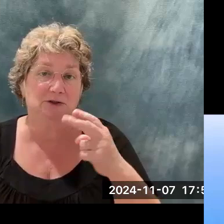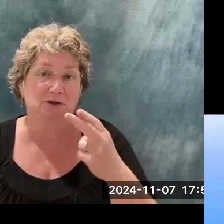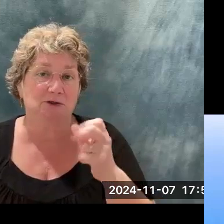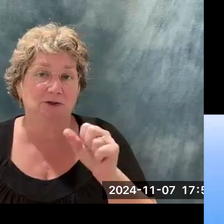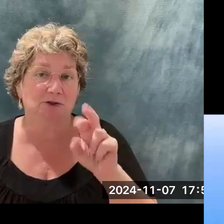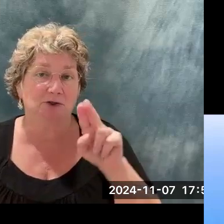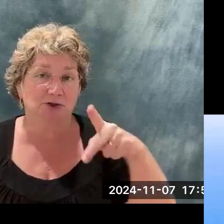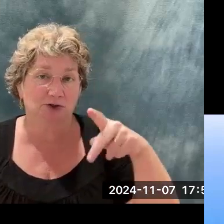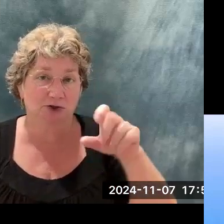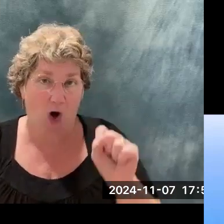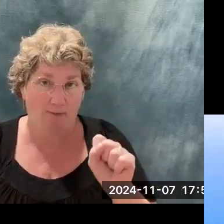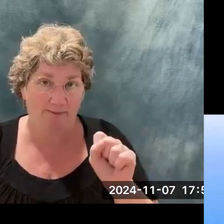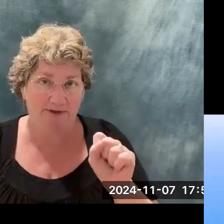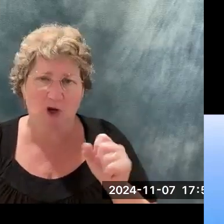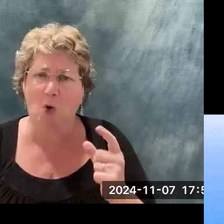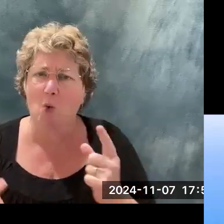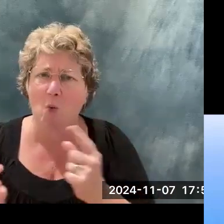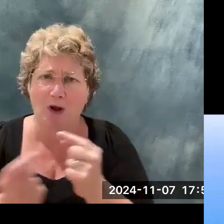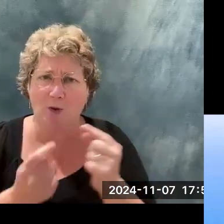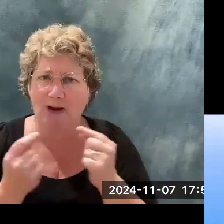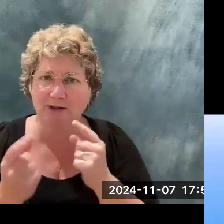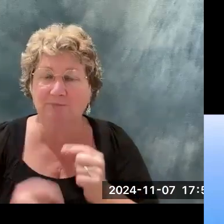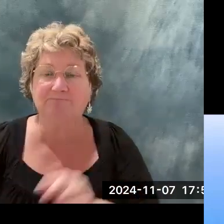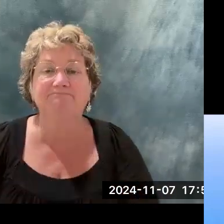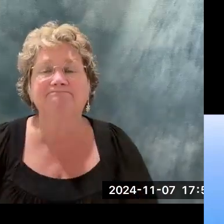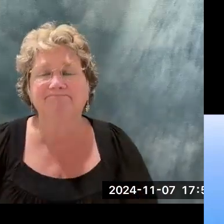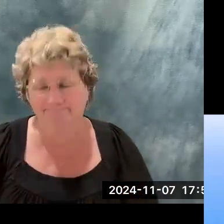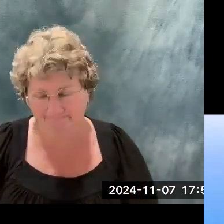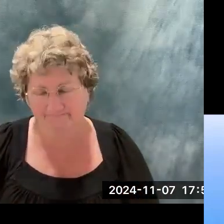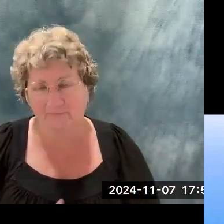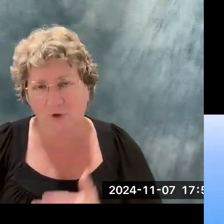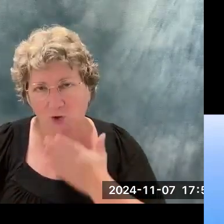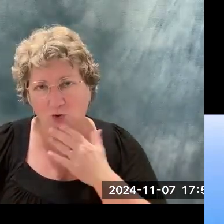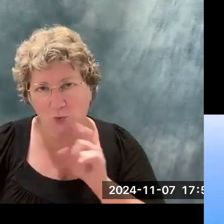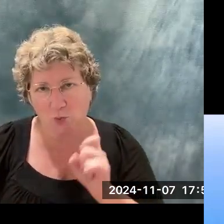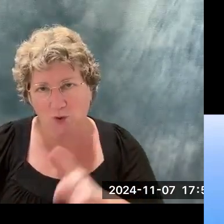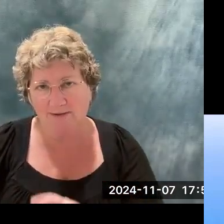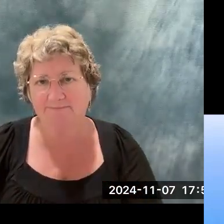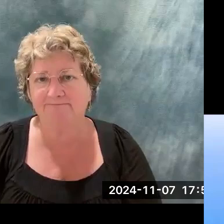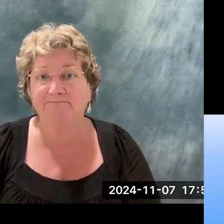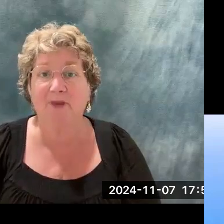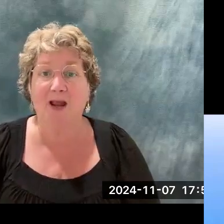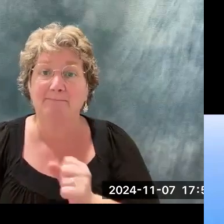foremost really ensuring that you're creating a safe environment. If you know what they're